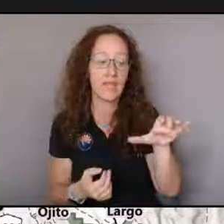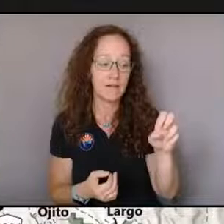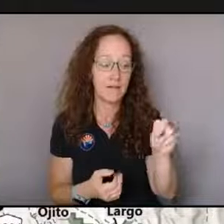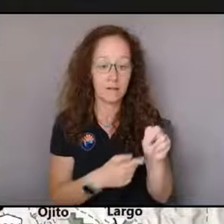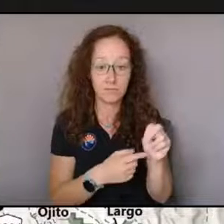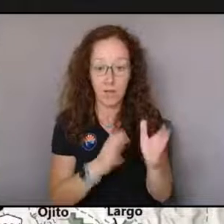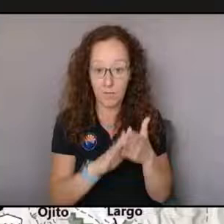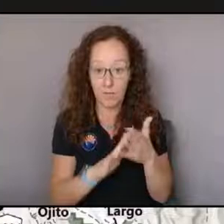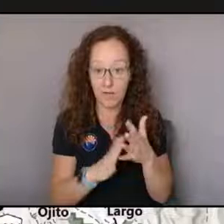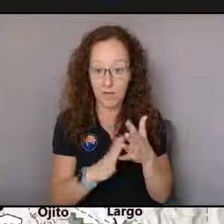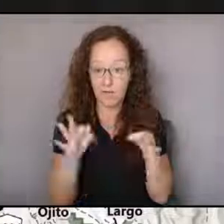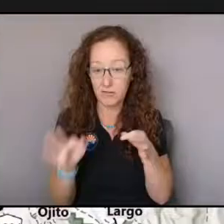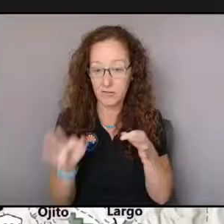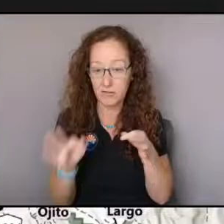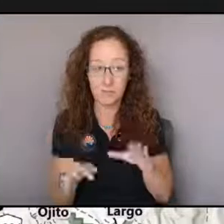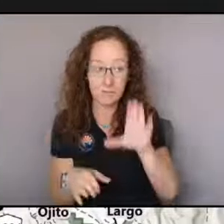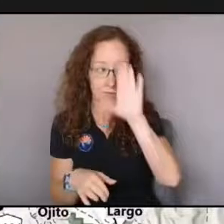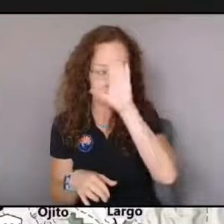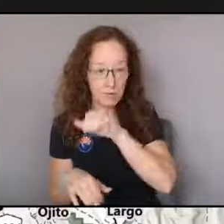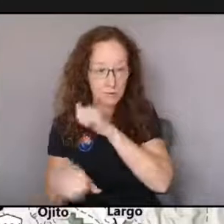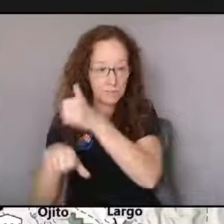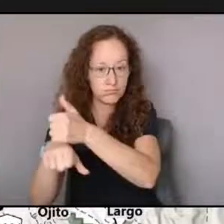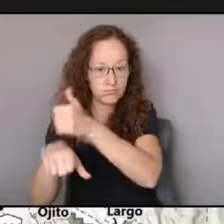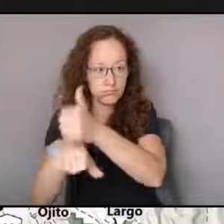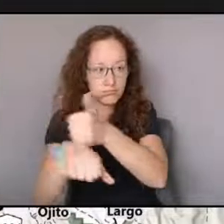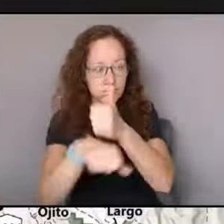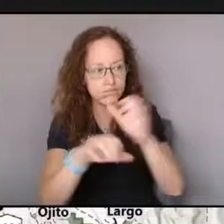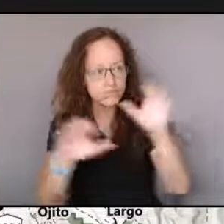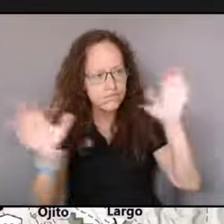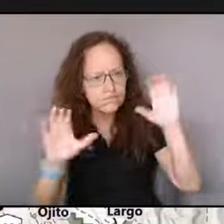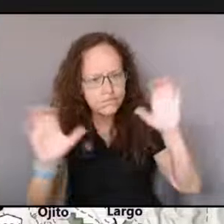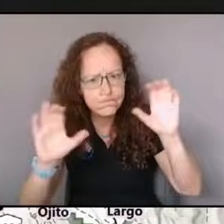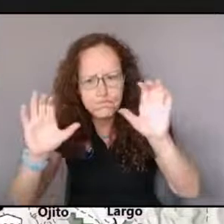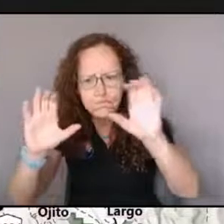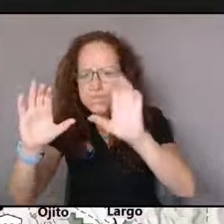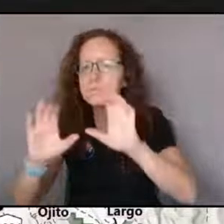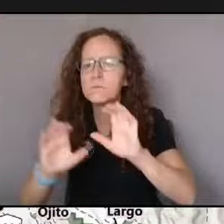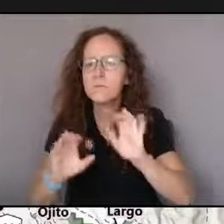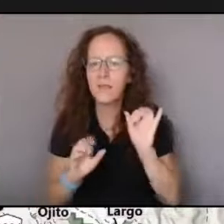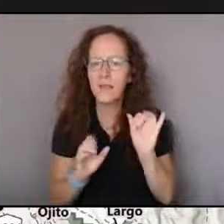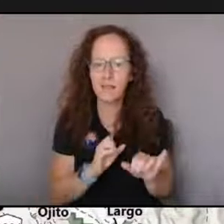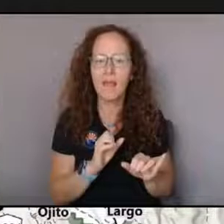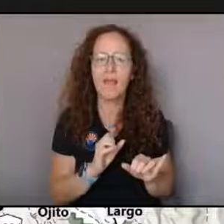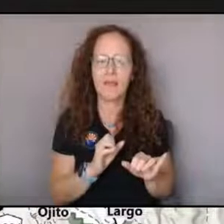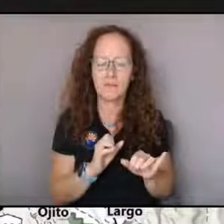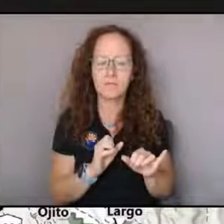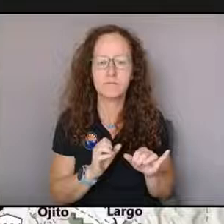GRIDDED OUT THERE, LOOKING FOR ANY SPOTS THAT ARE OUT THERE. THOSE SPOTS WOULD BE SPOTS THAT WENT OUT THERE